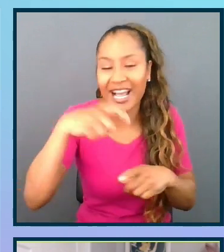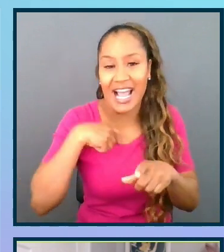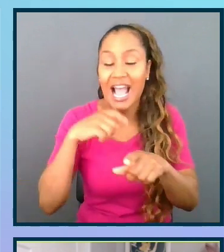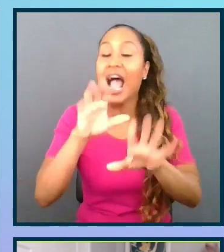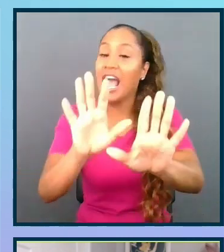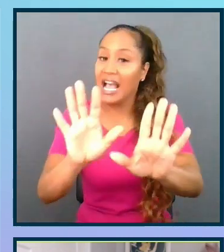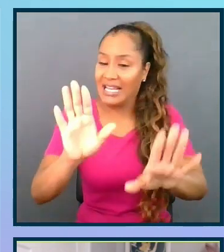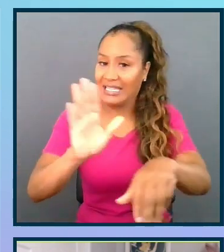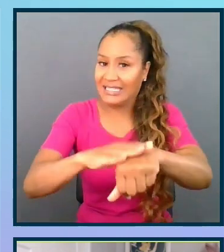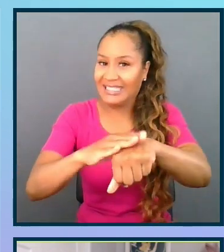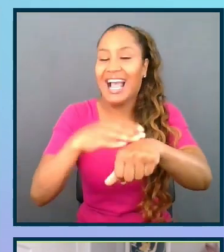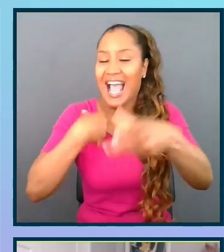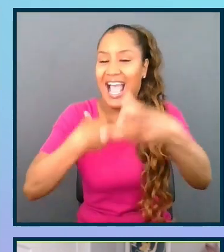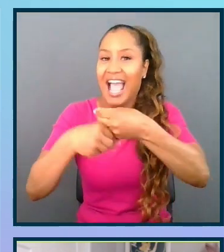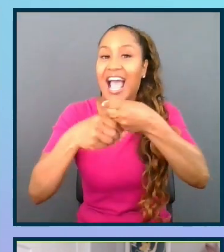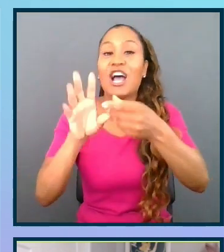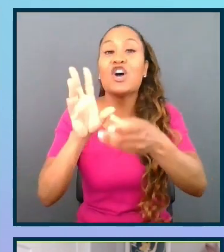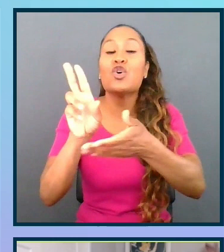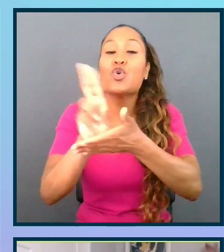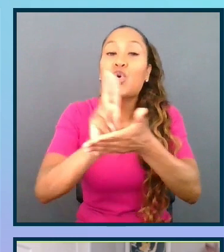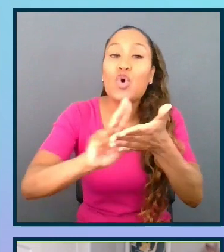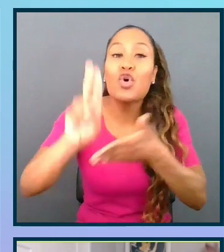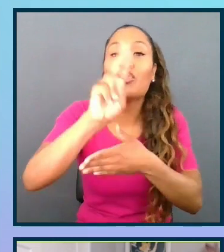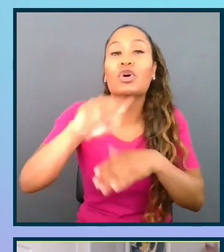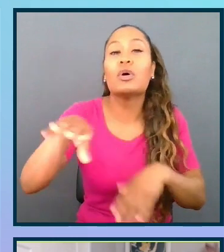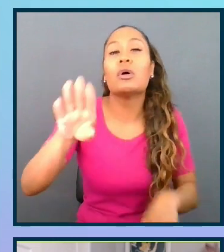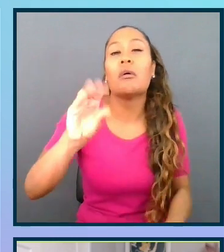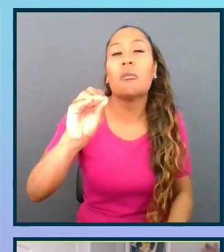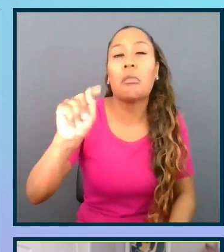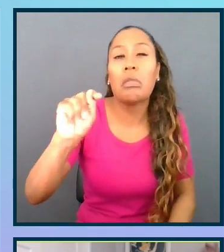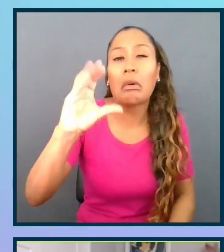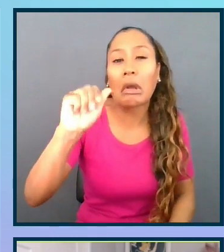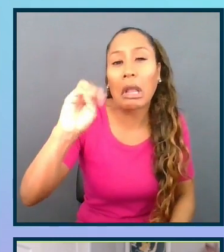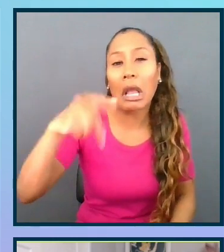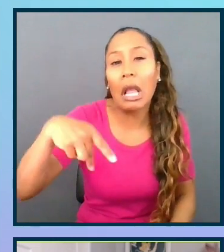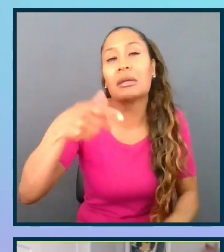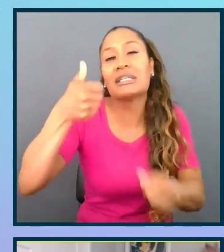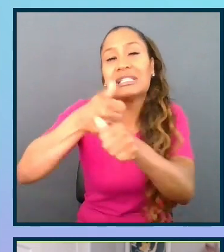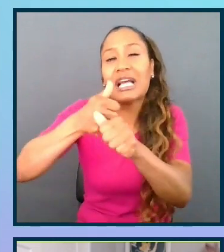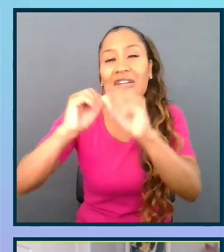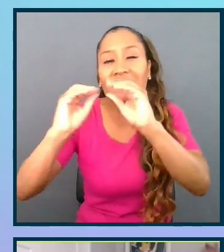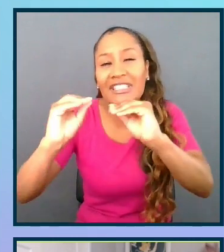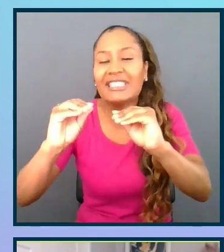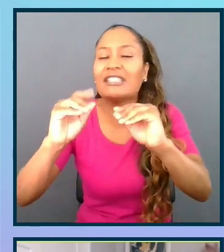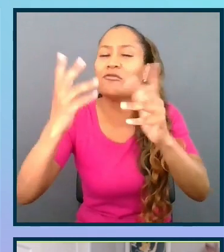that could include university, bootcamp, self-teaching. These are all valid forms of education.